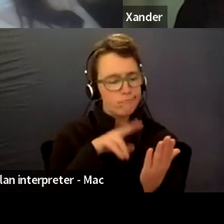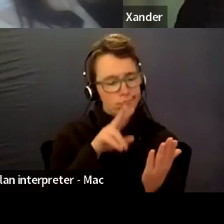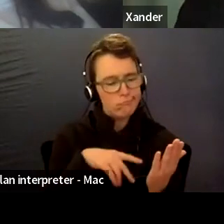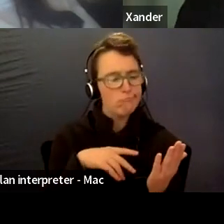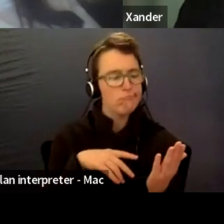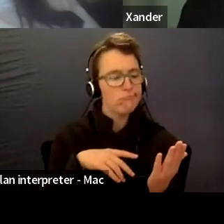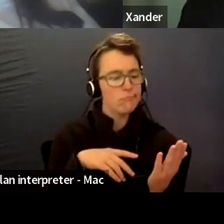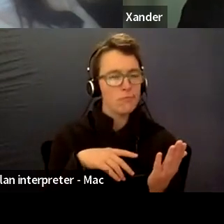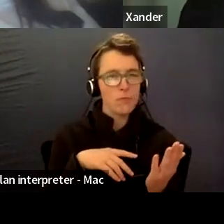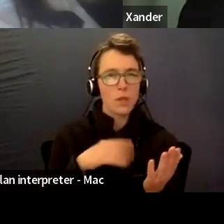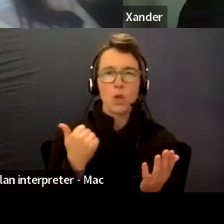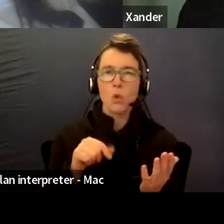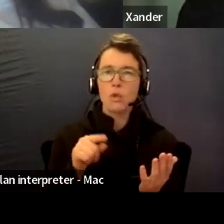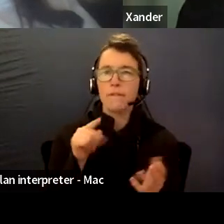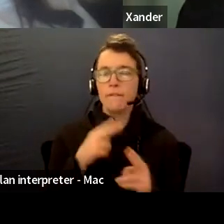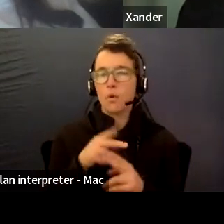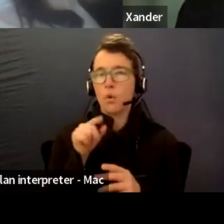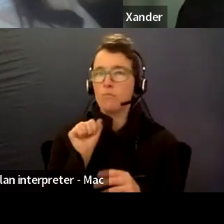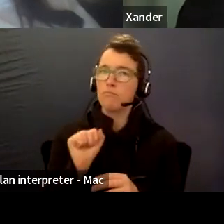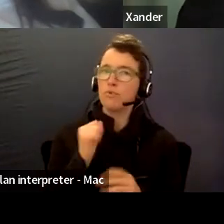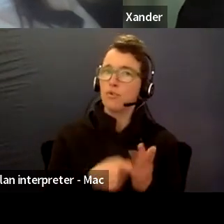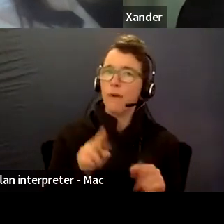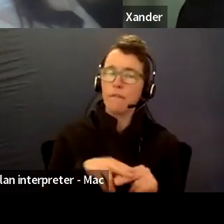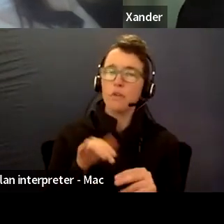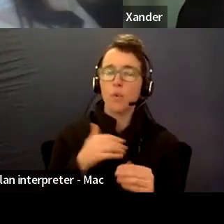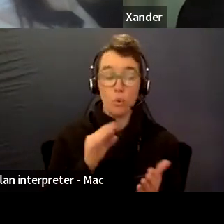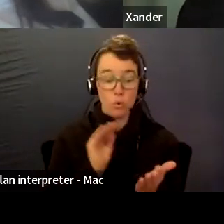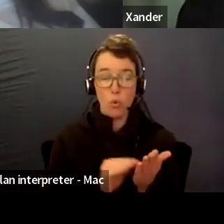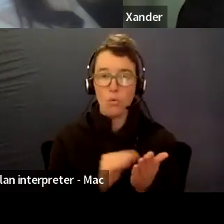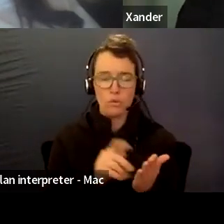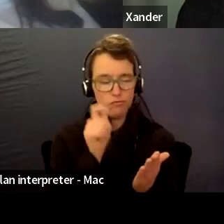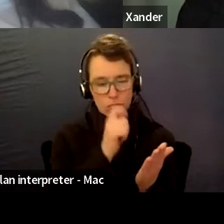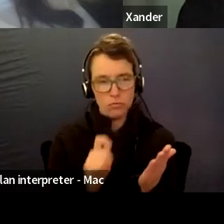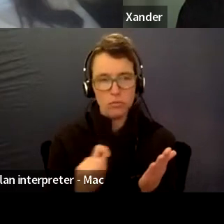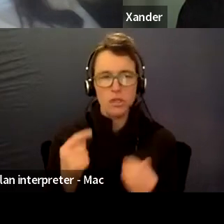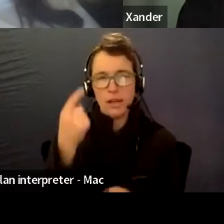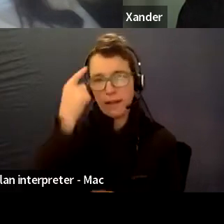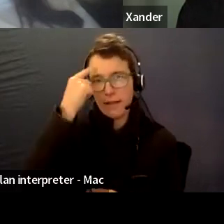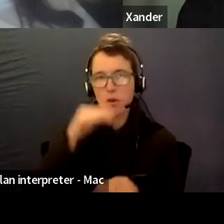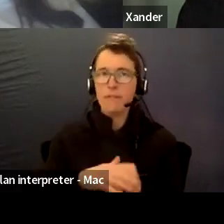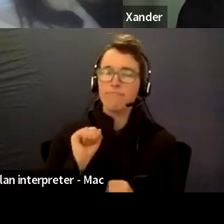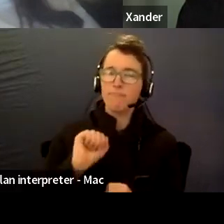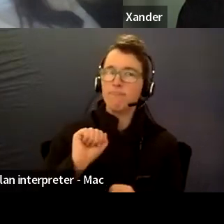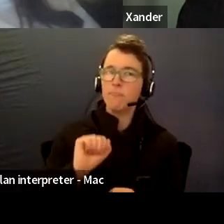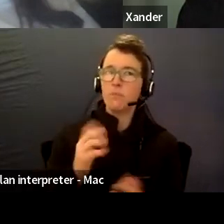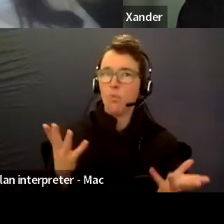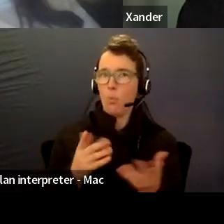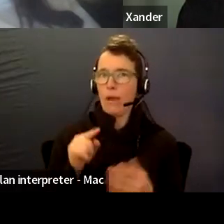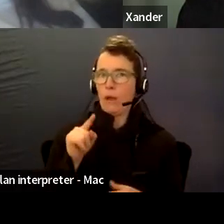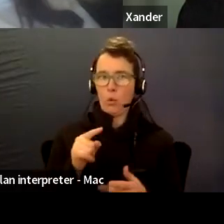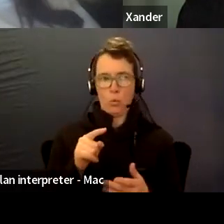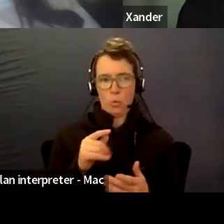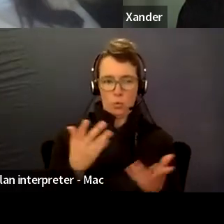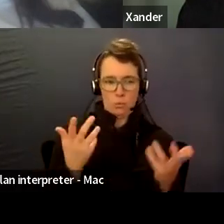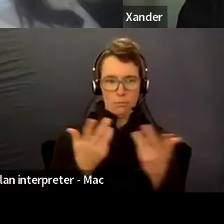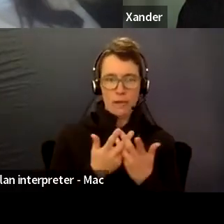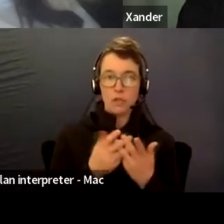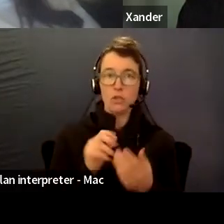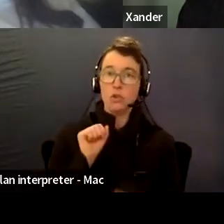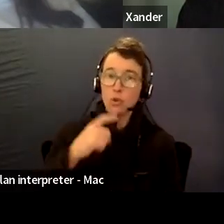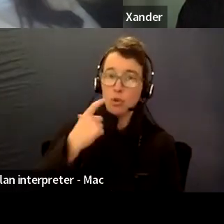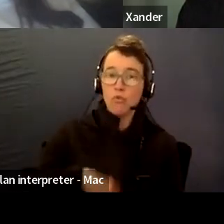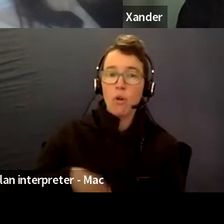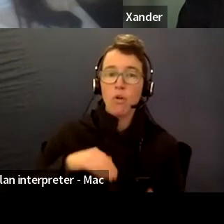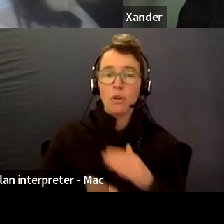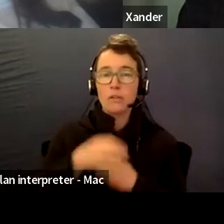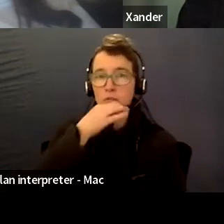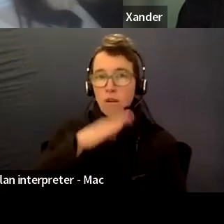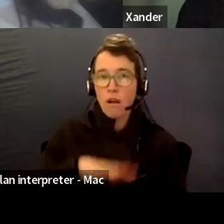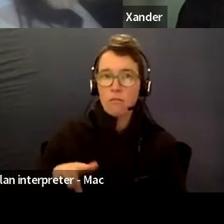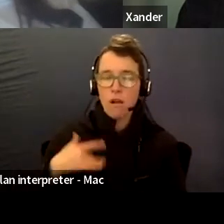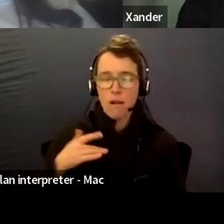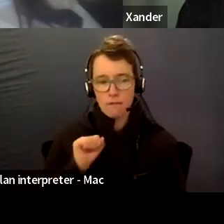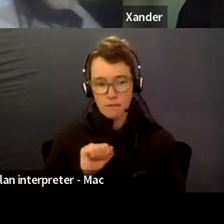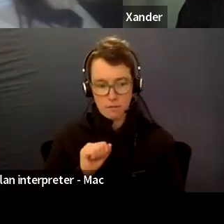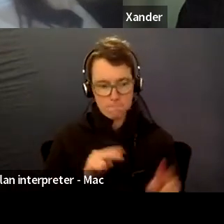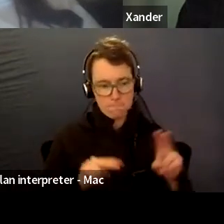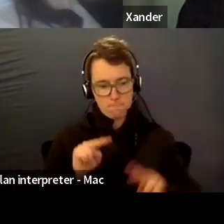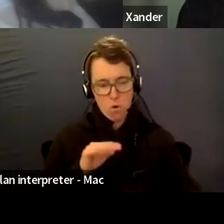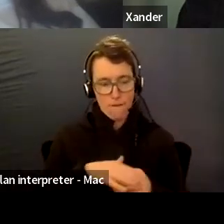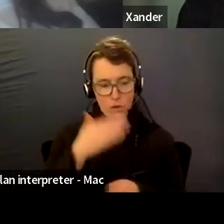a notes page to think about where you fit in that equation, you know, which, what's your role in the child's life that we're looking at, for being school ready.